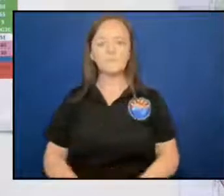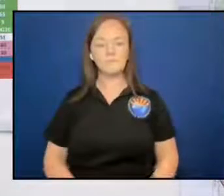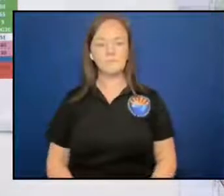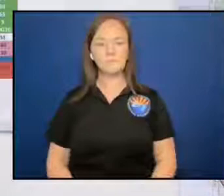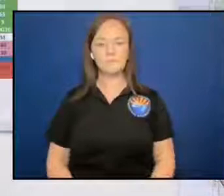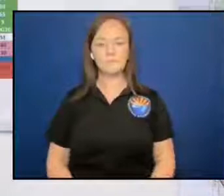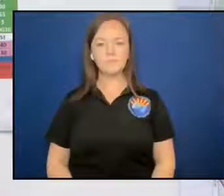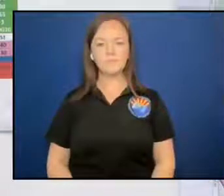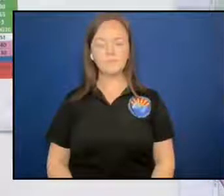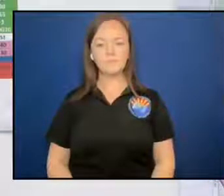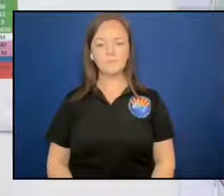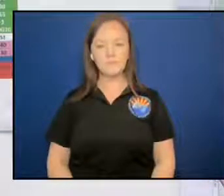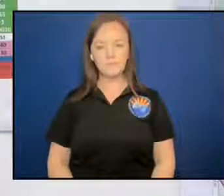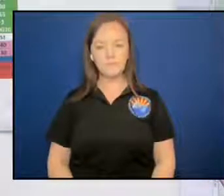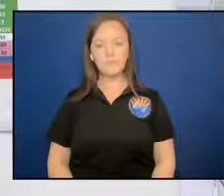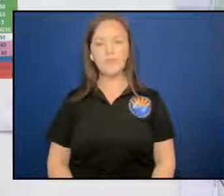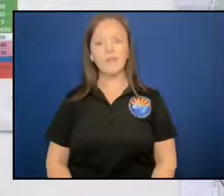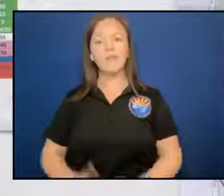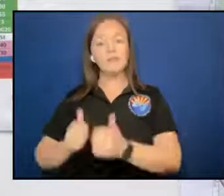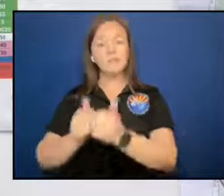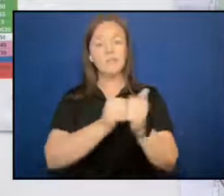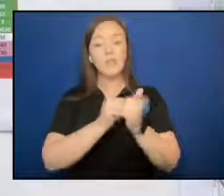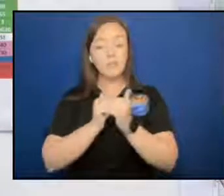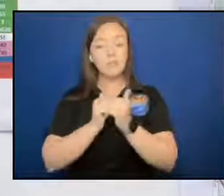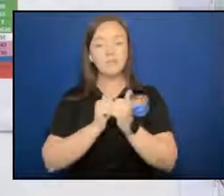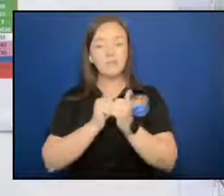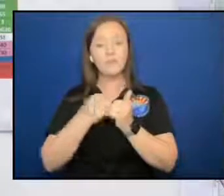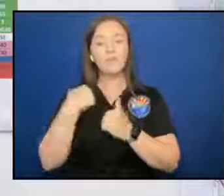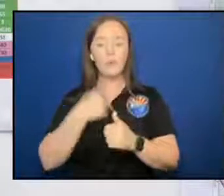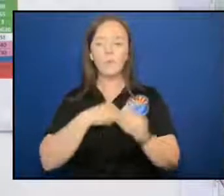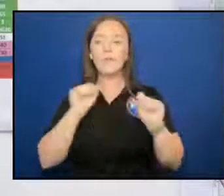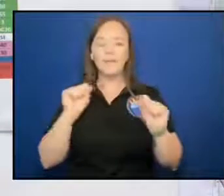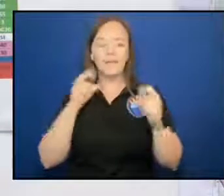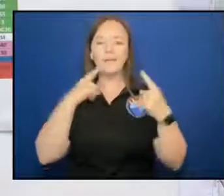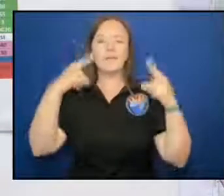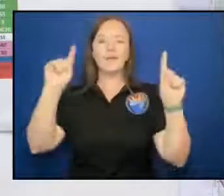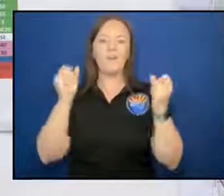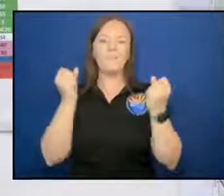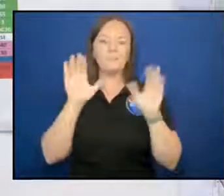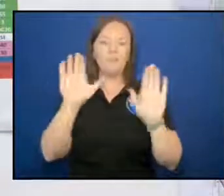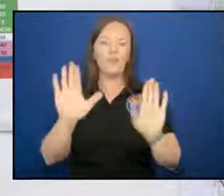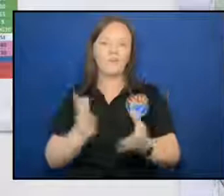SO RIGHT NOW WHAT WE ARE LOOKING AT IS IRON GATE AND